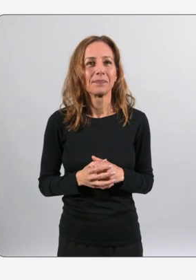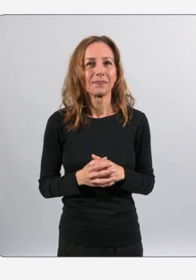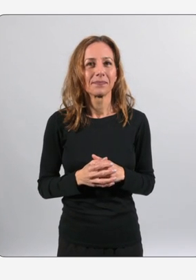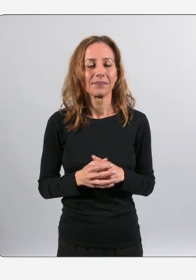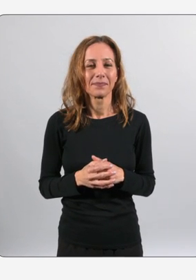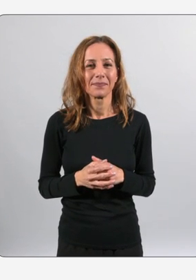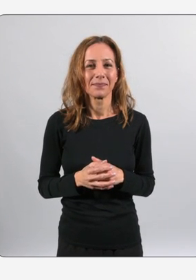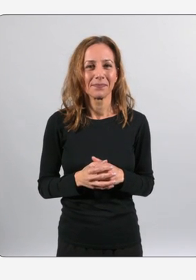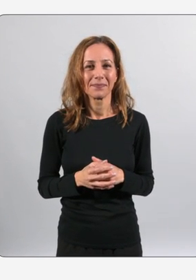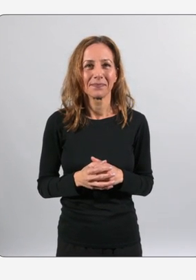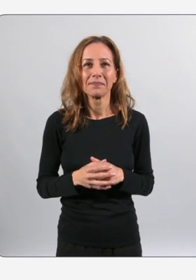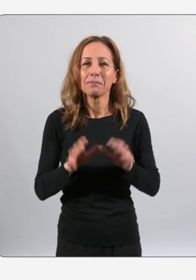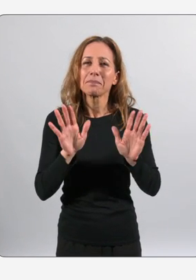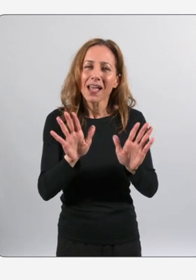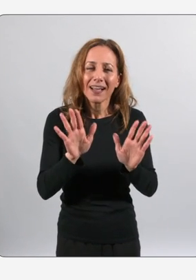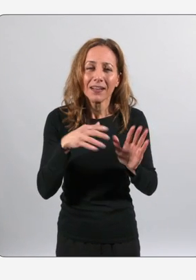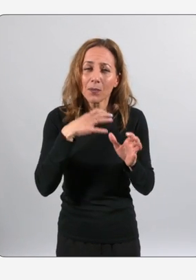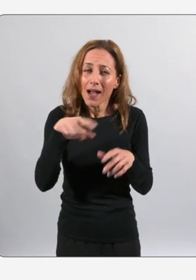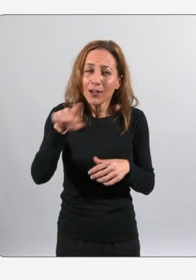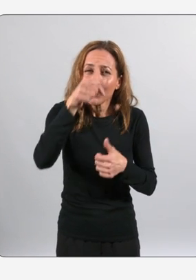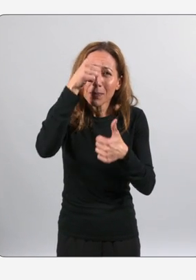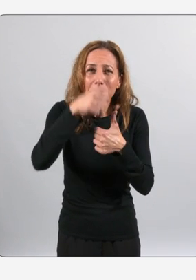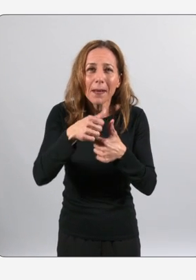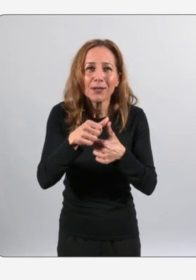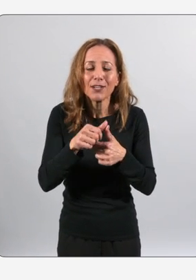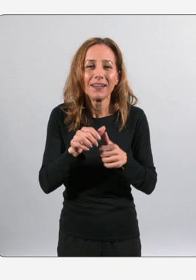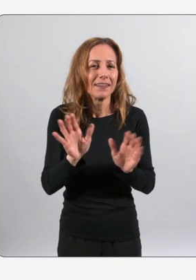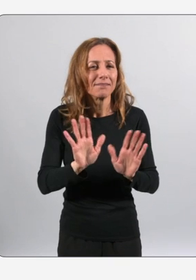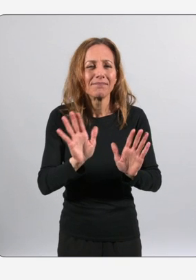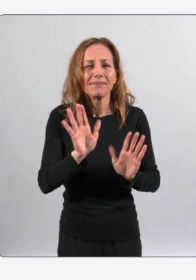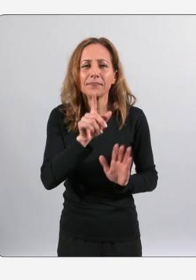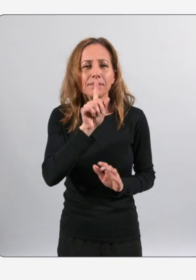But this is what I'd like you to remember. You're not competing with AI.